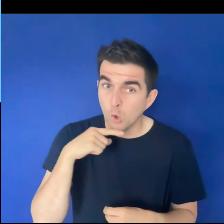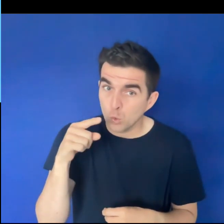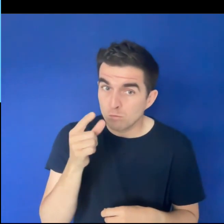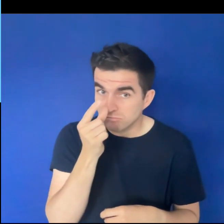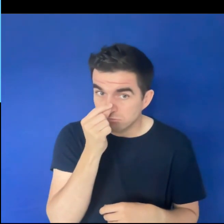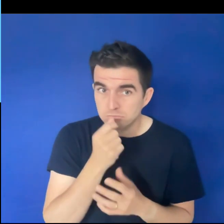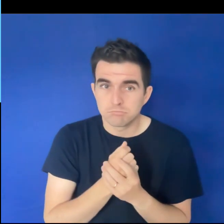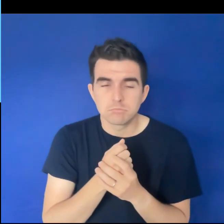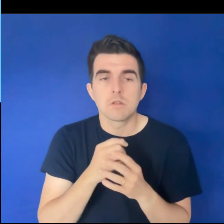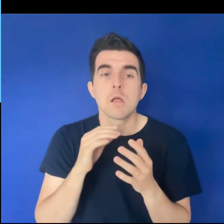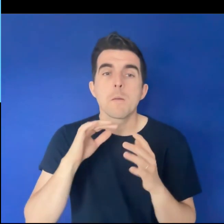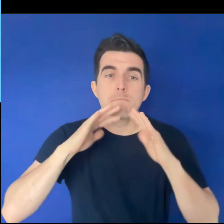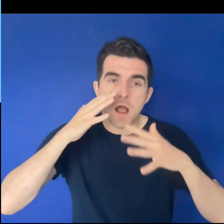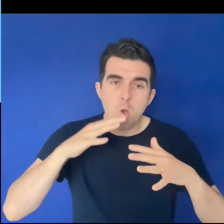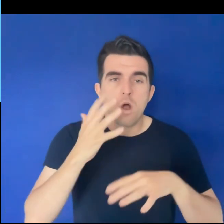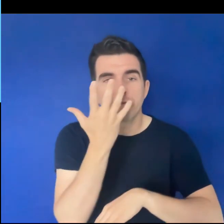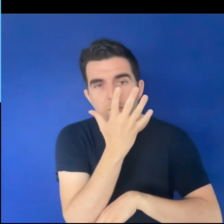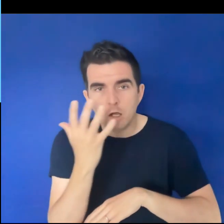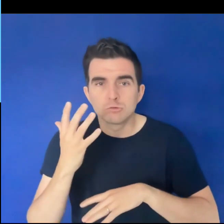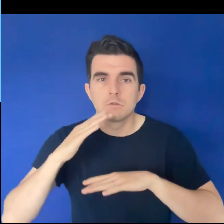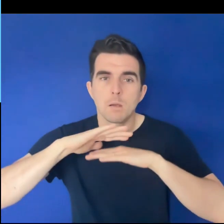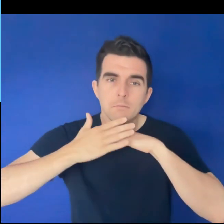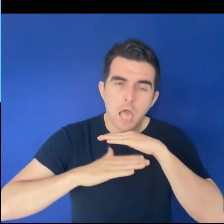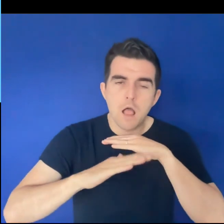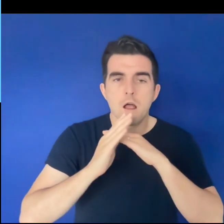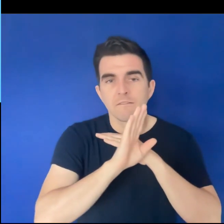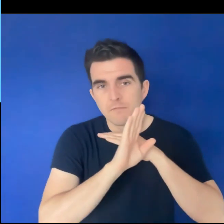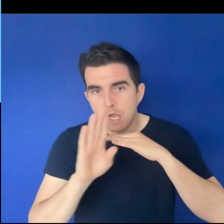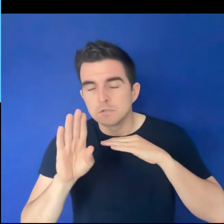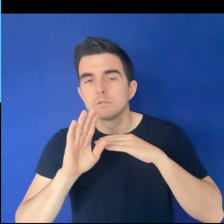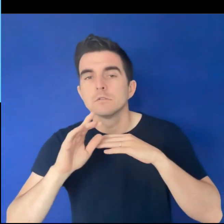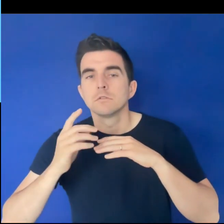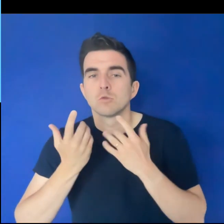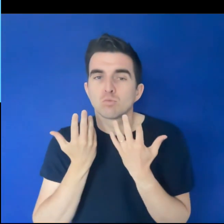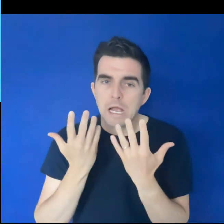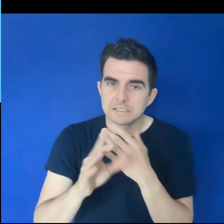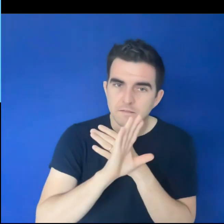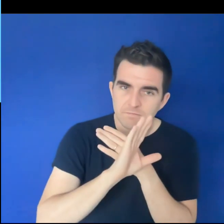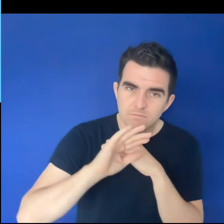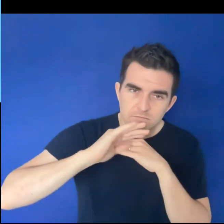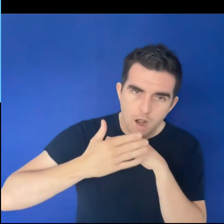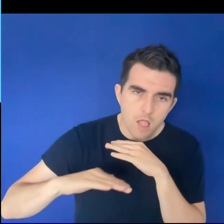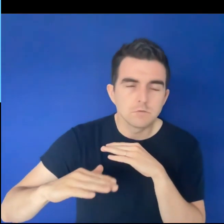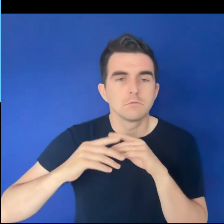Meadow. Forest. Plain. Fence. Wheat Field.